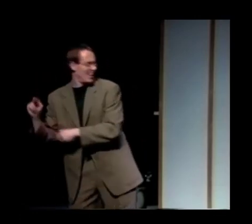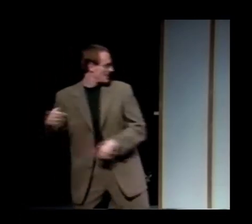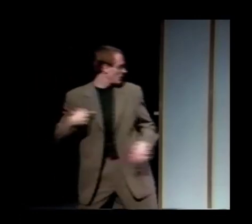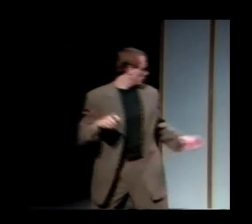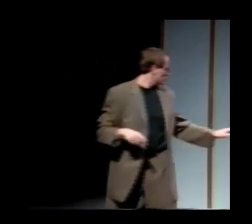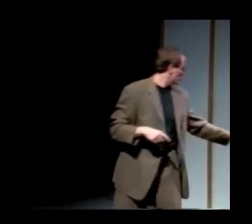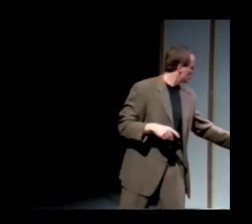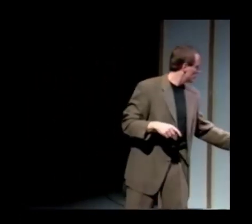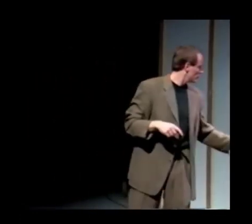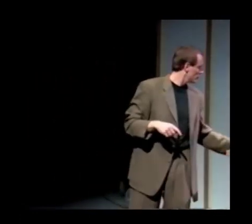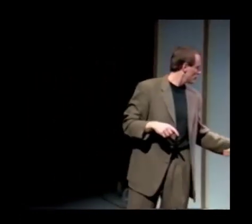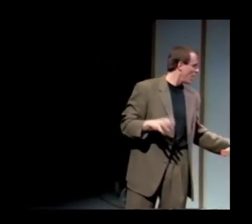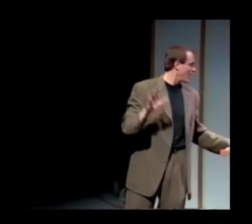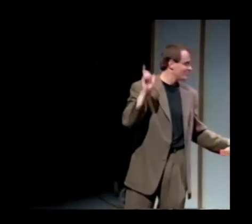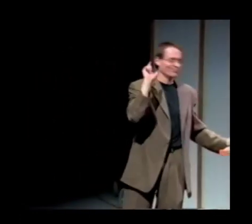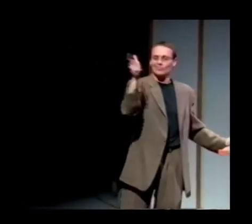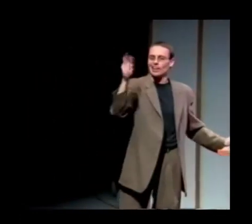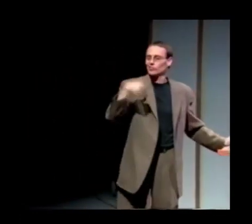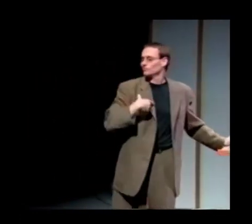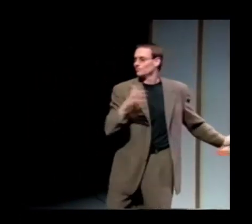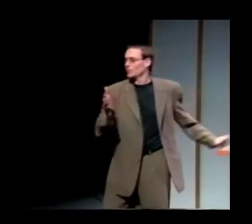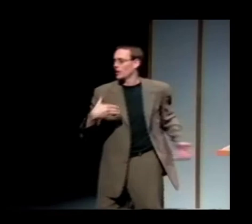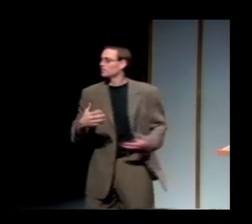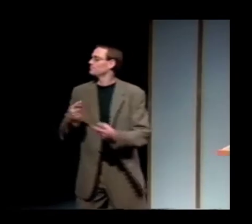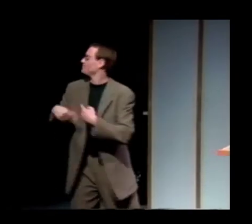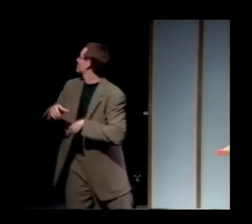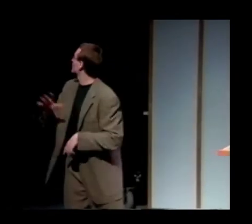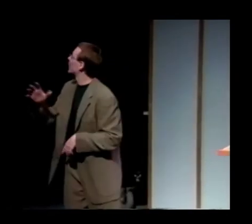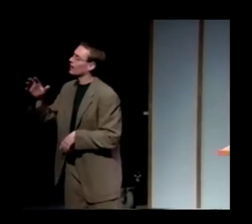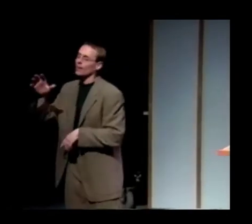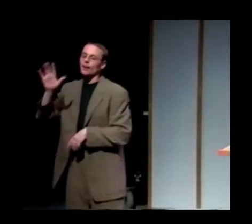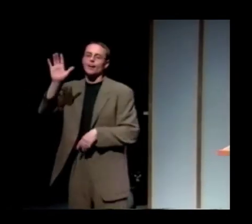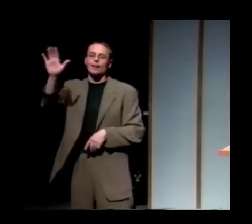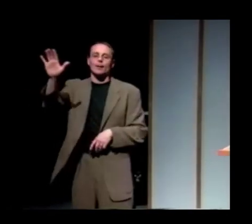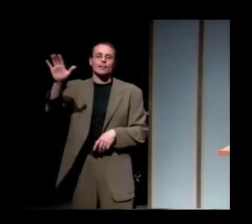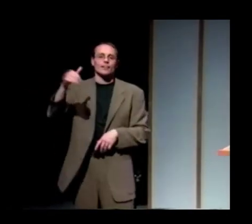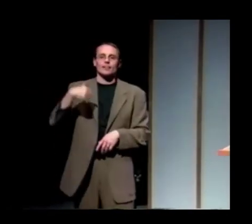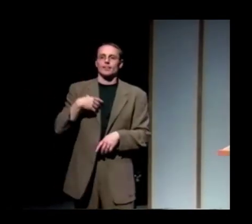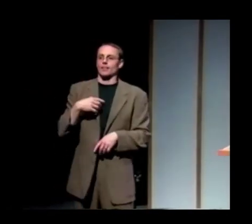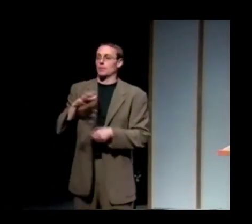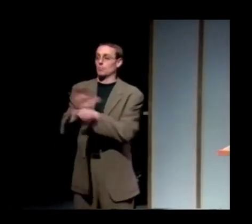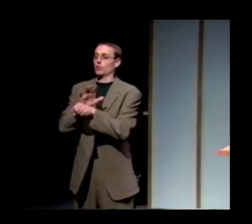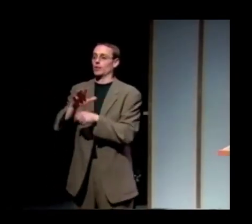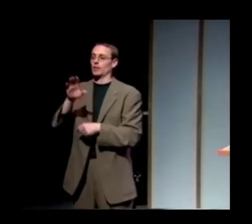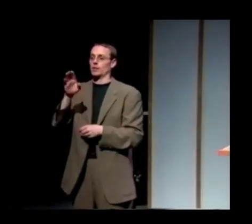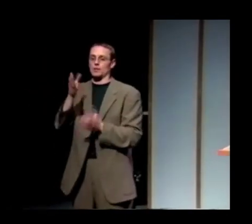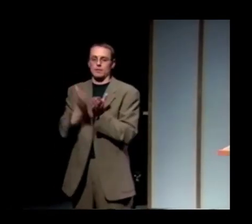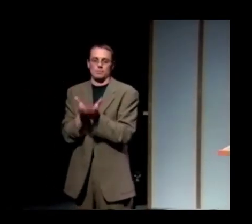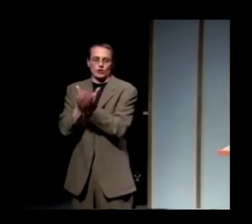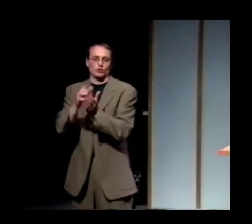THIS IS SERGEI EISENSTEIN.